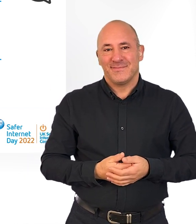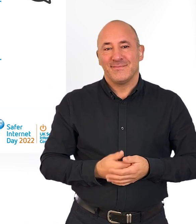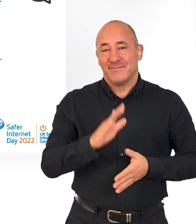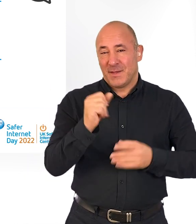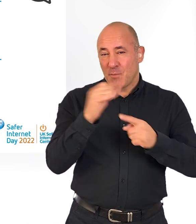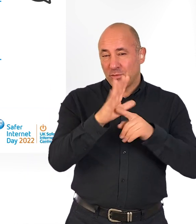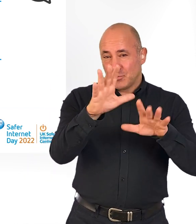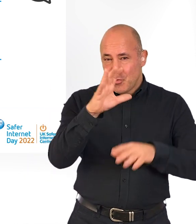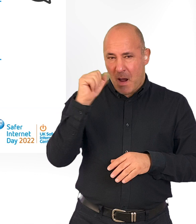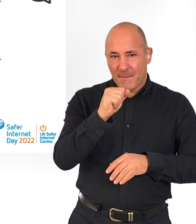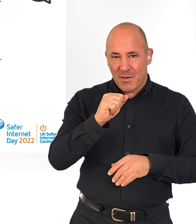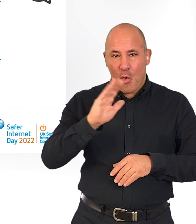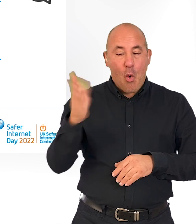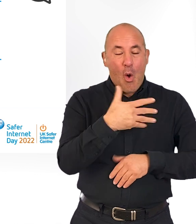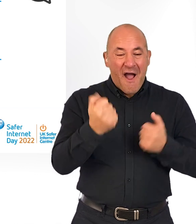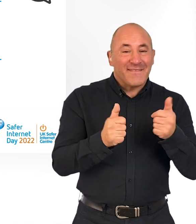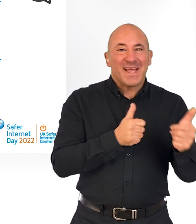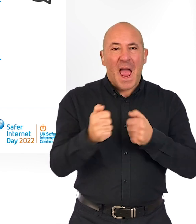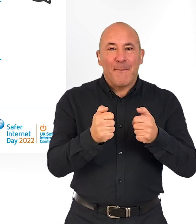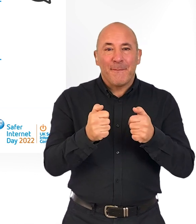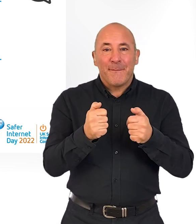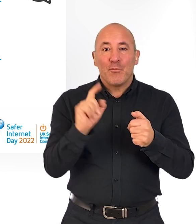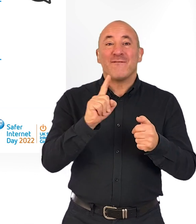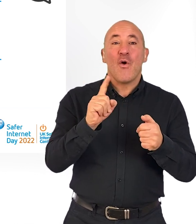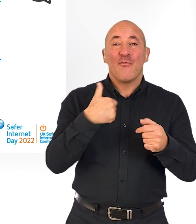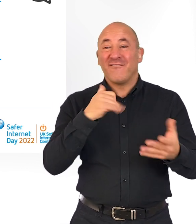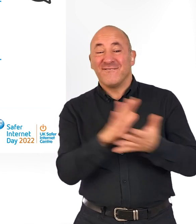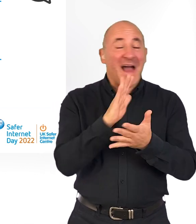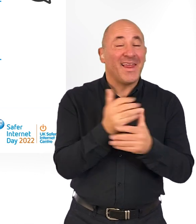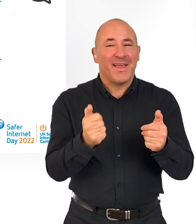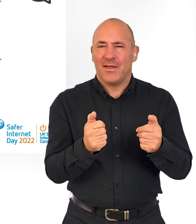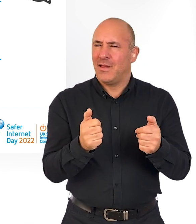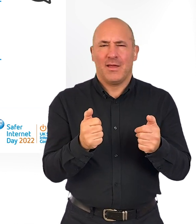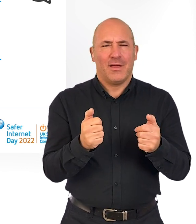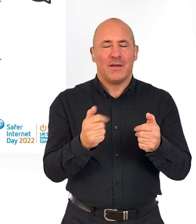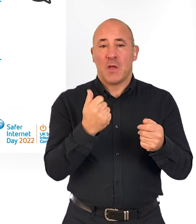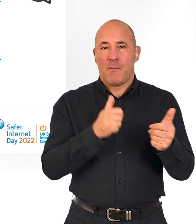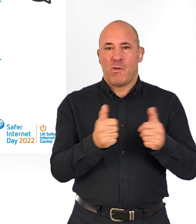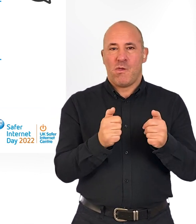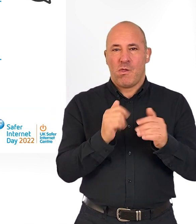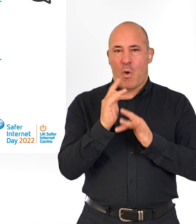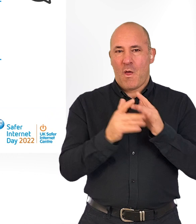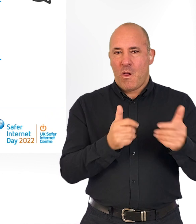It is important to remember that not all people who play games are there to have fun – some may use these online spaces